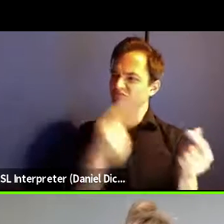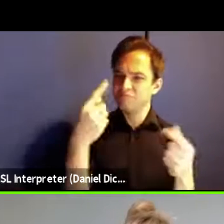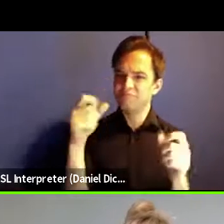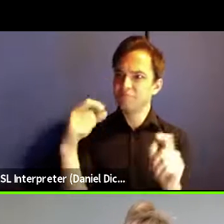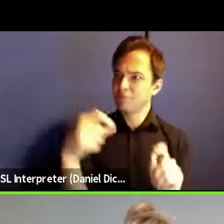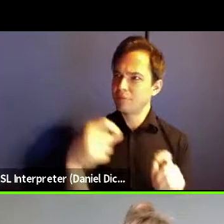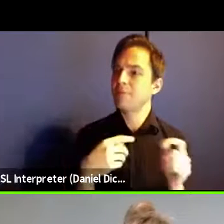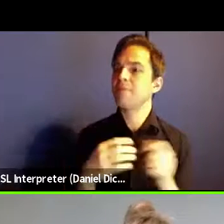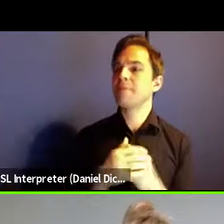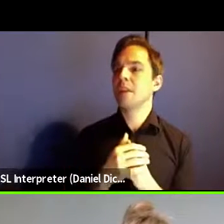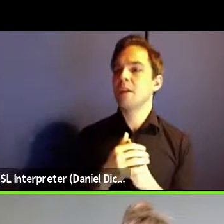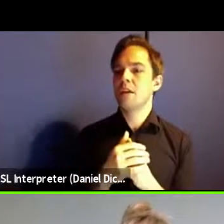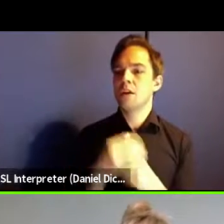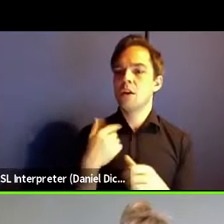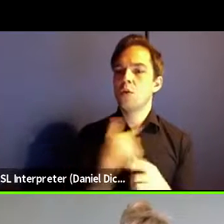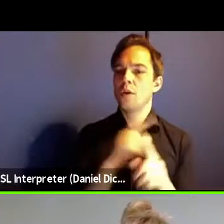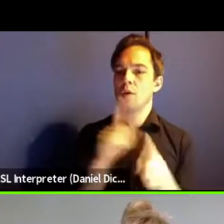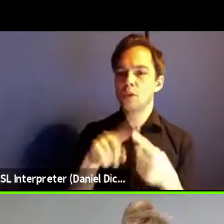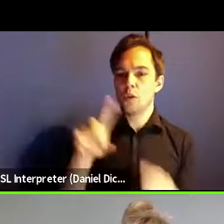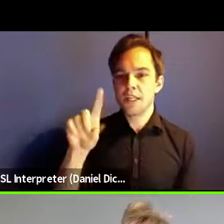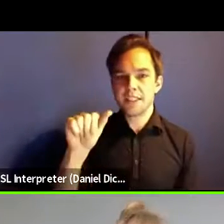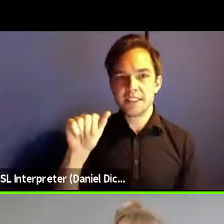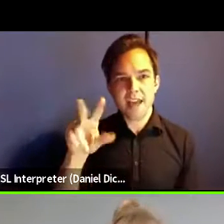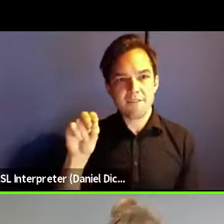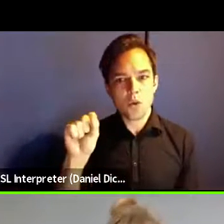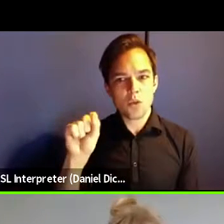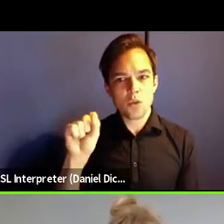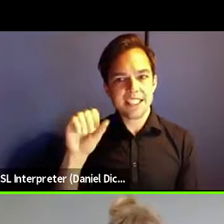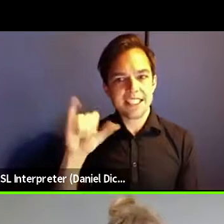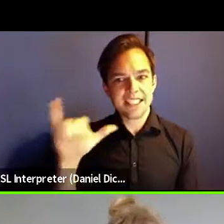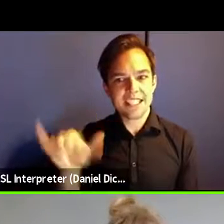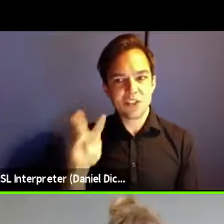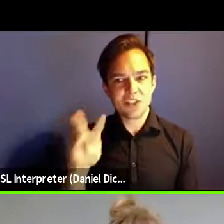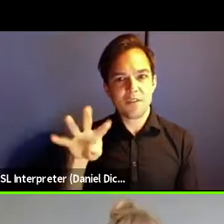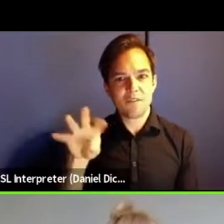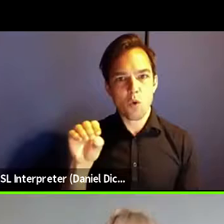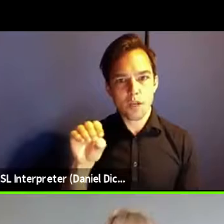we went to Davos this year with 240 companies. We're now at 313.